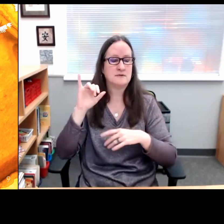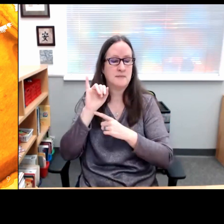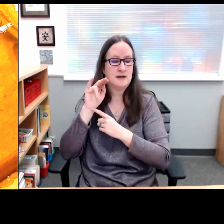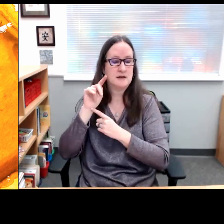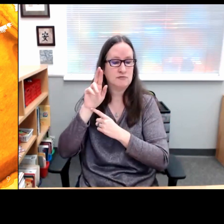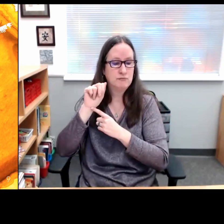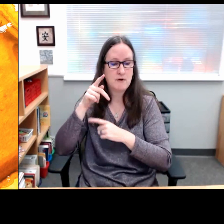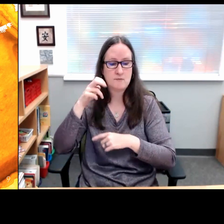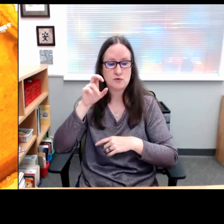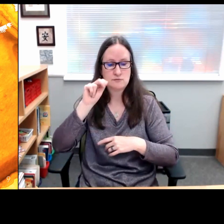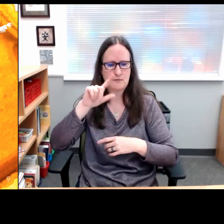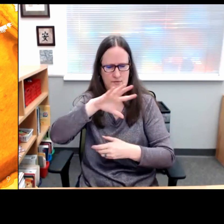interpersonal.